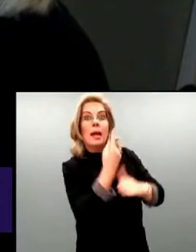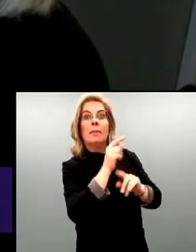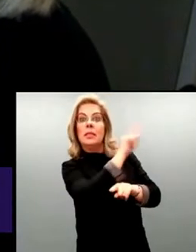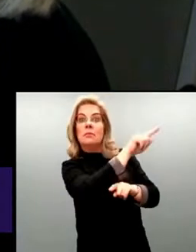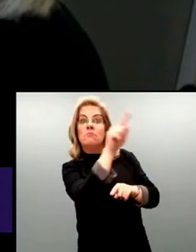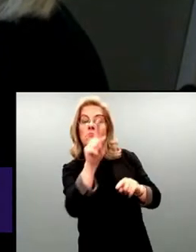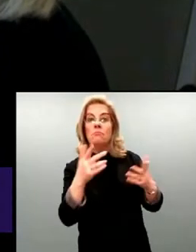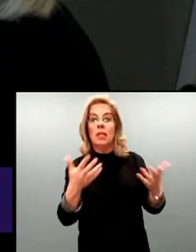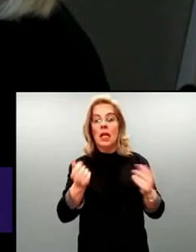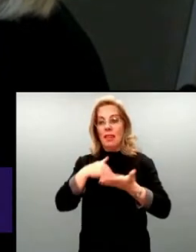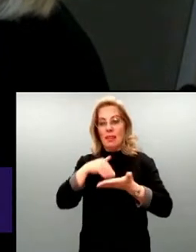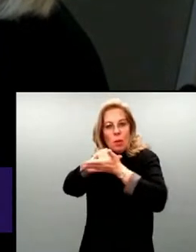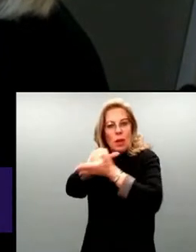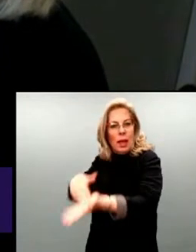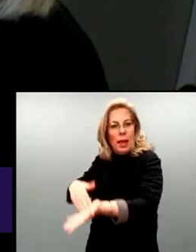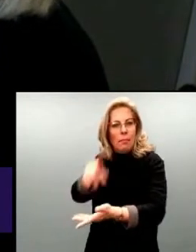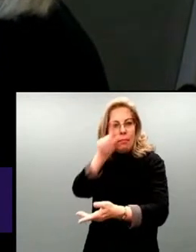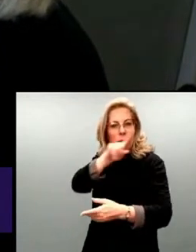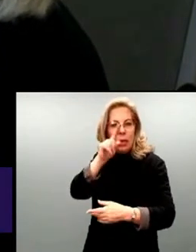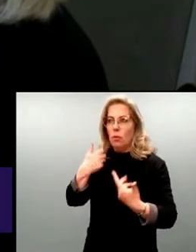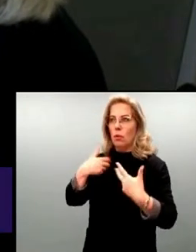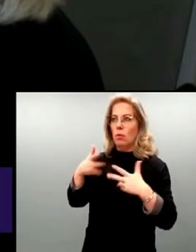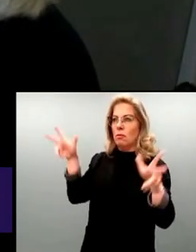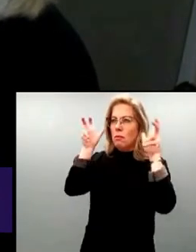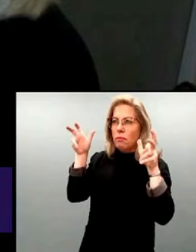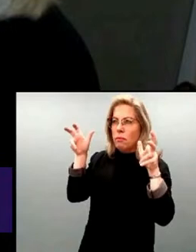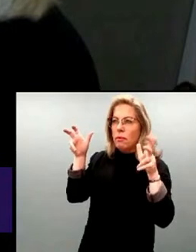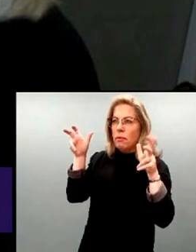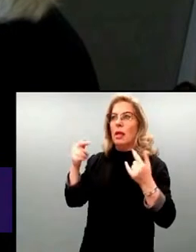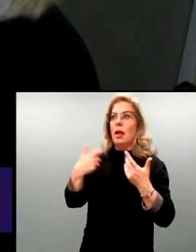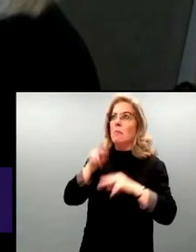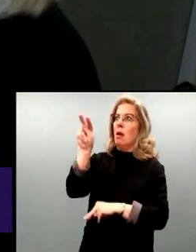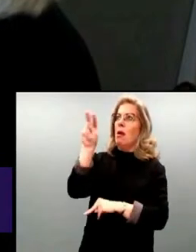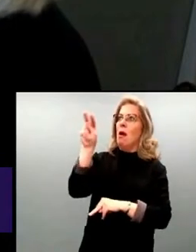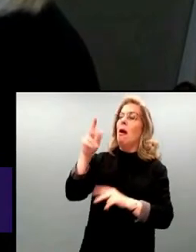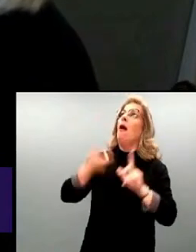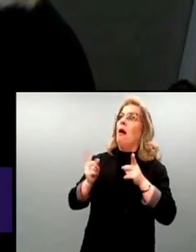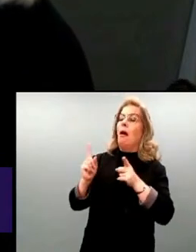difficulties? Can you elaborate a little bit upon how you would see that working?